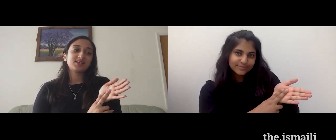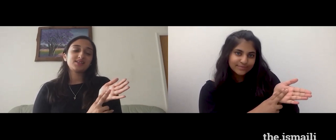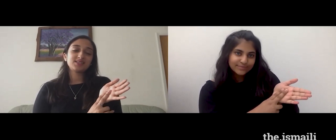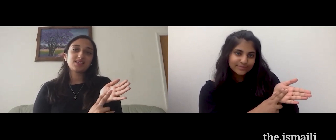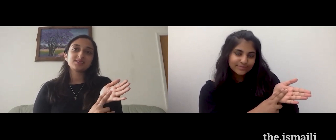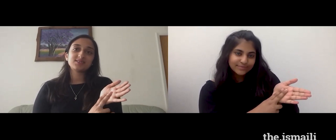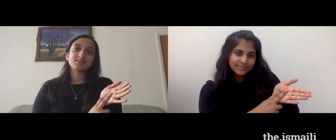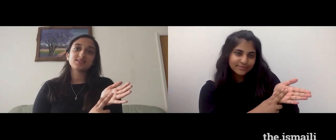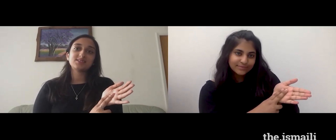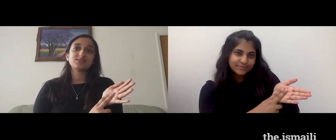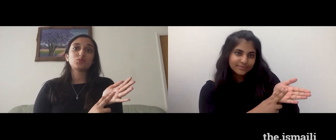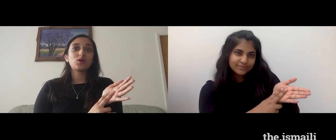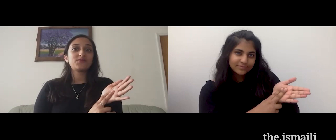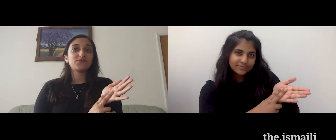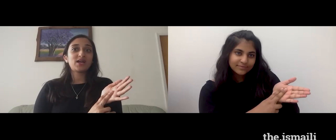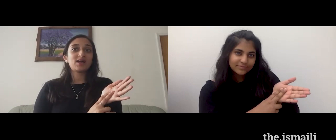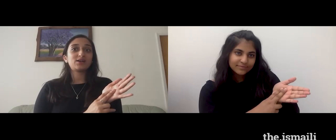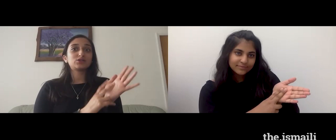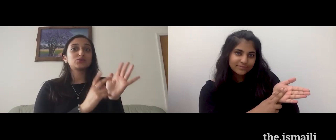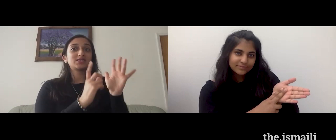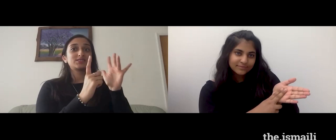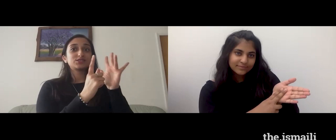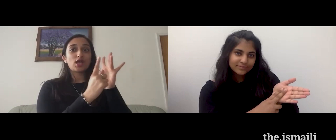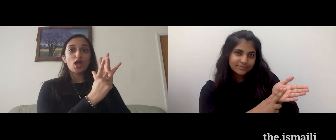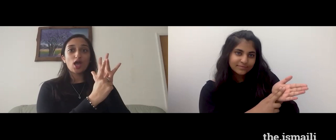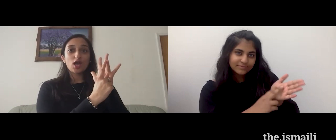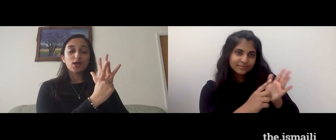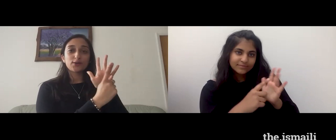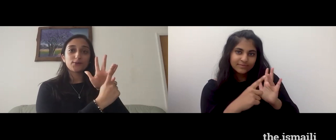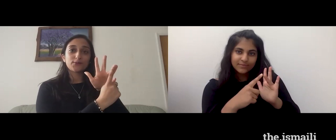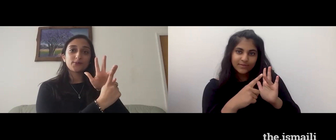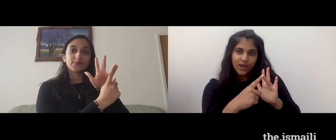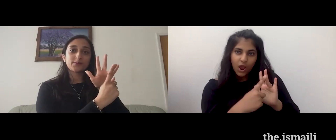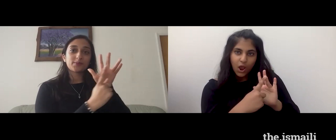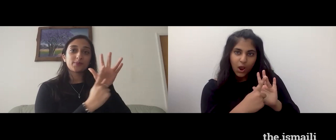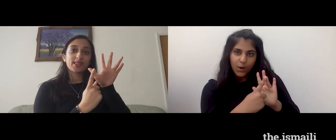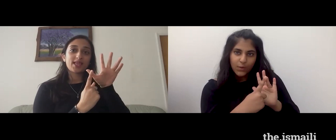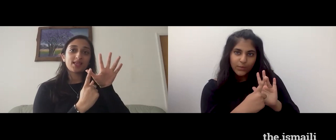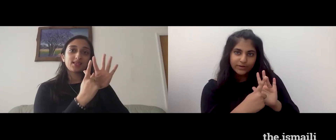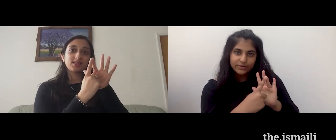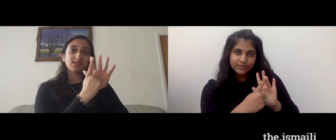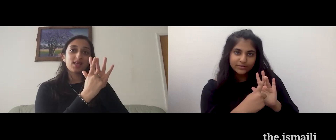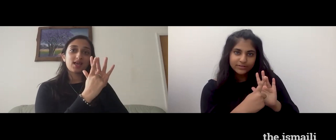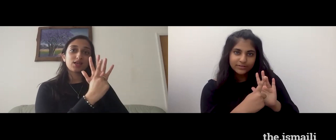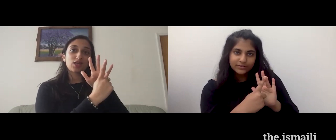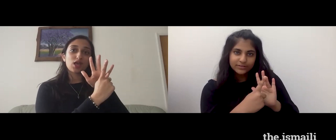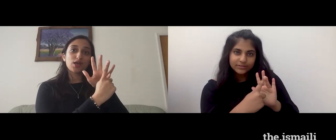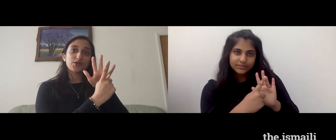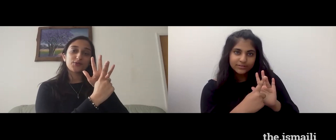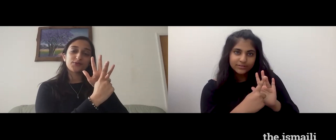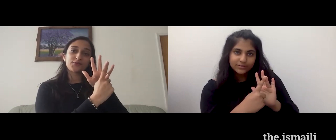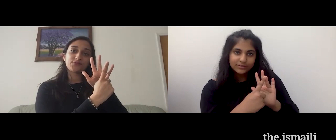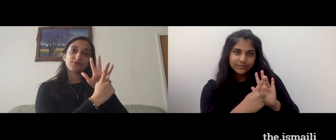And then the next letter is one of the vowels is "O" "A, E I, O- "